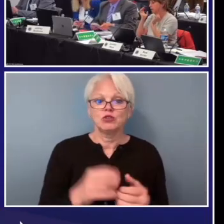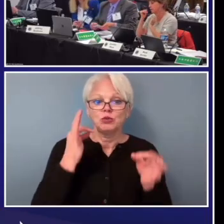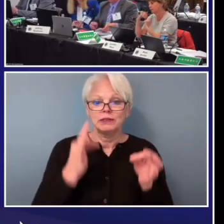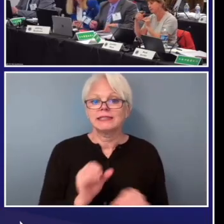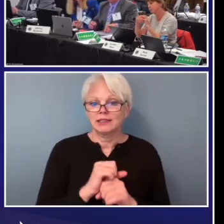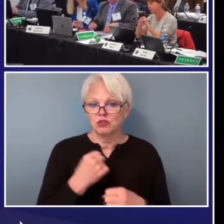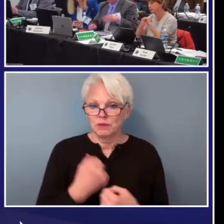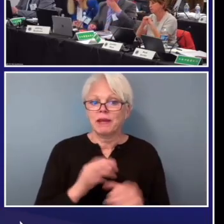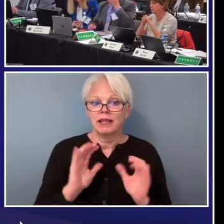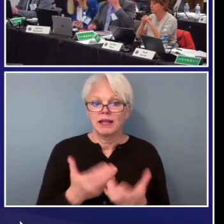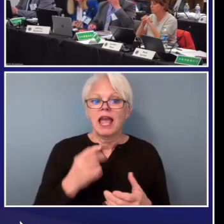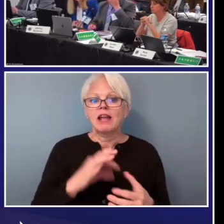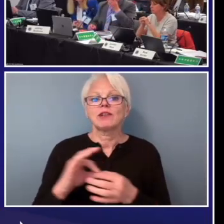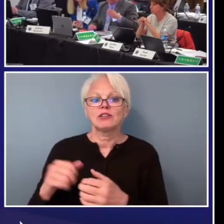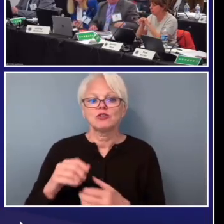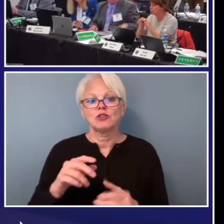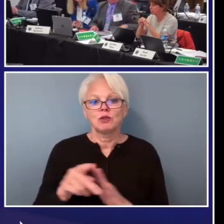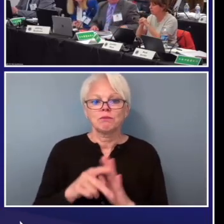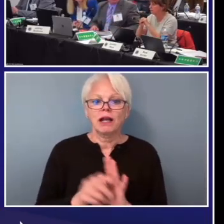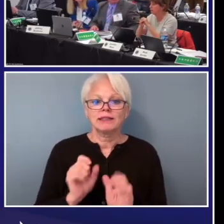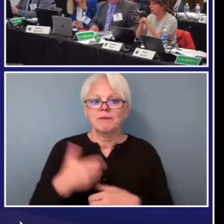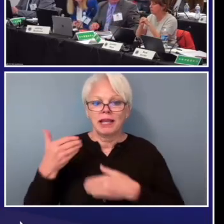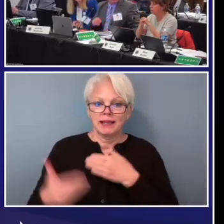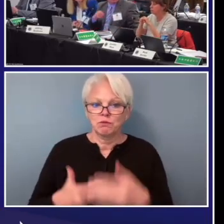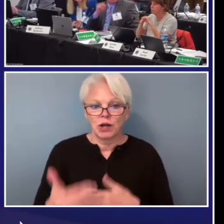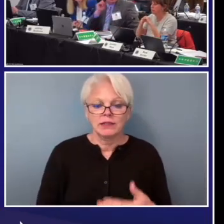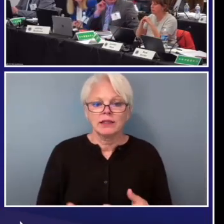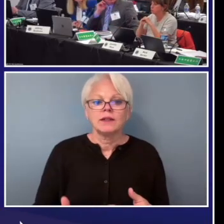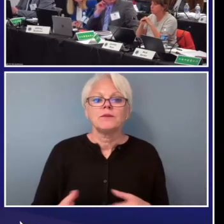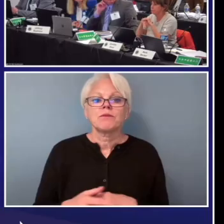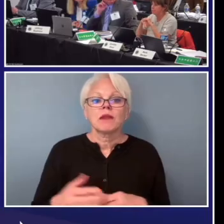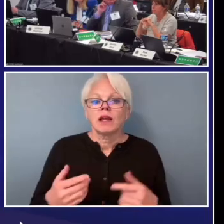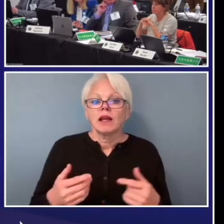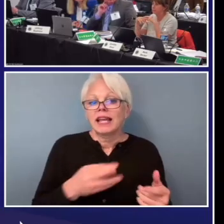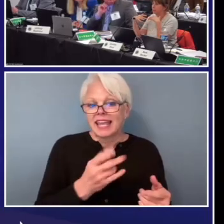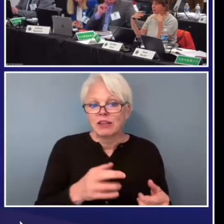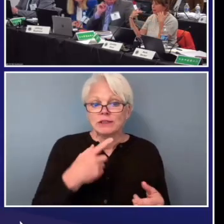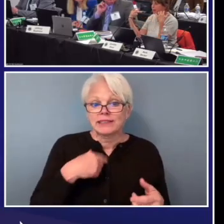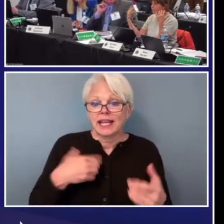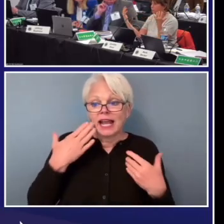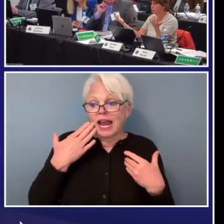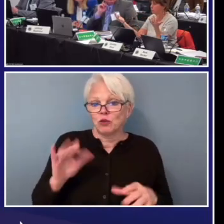as it relates to the policy making process, Heather said, I don't know an agency that doesn't have a far reaching